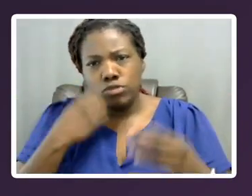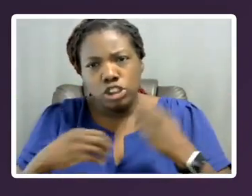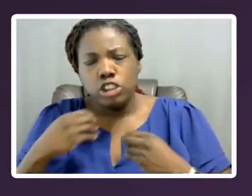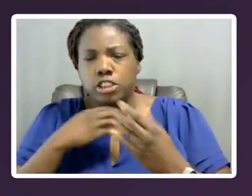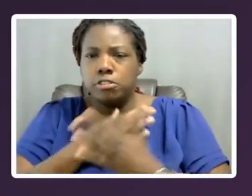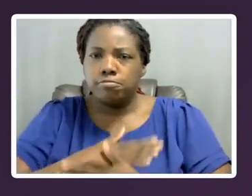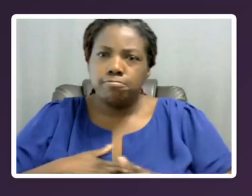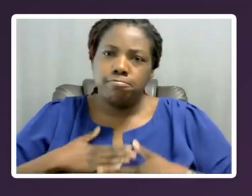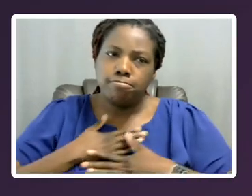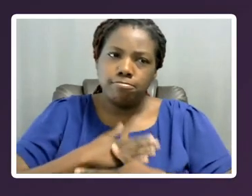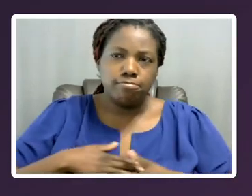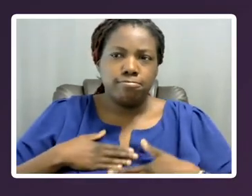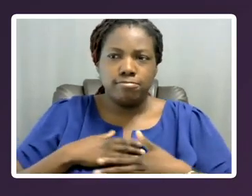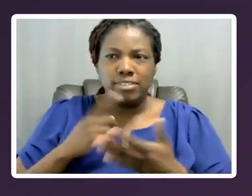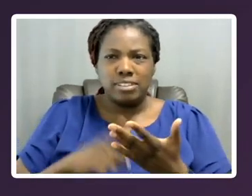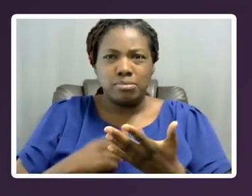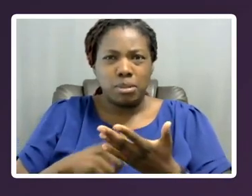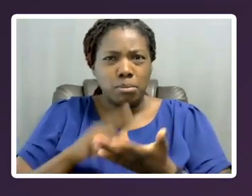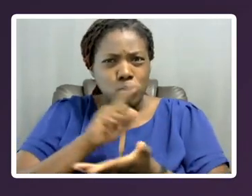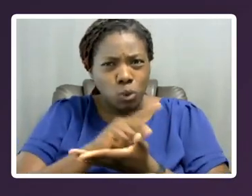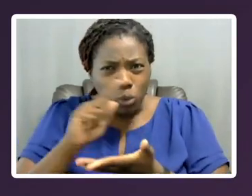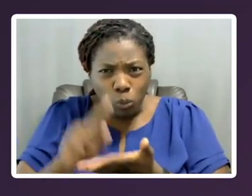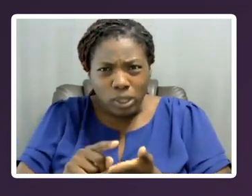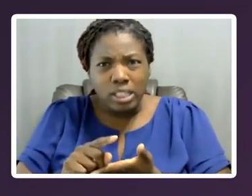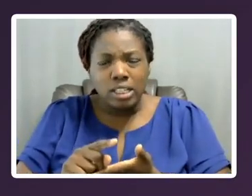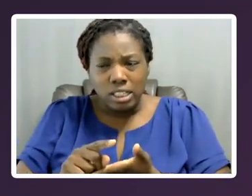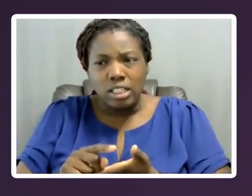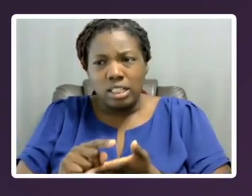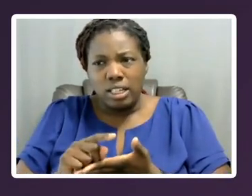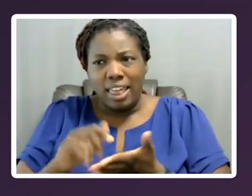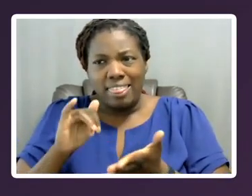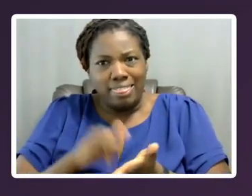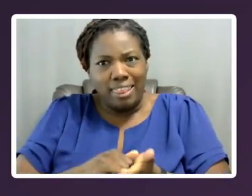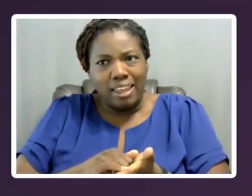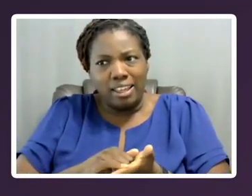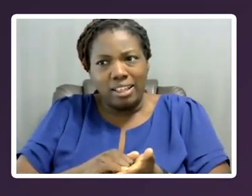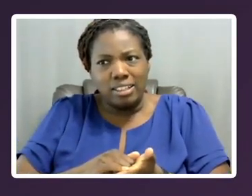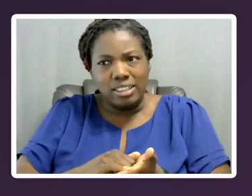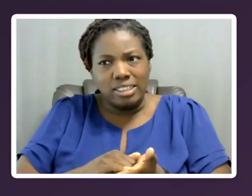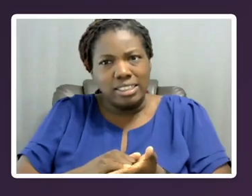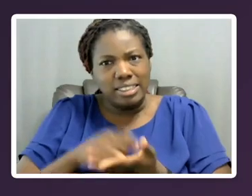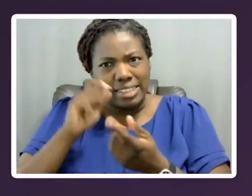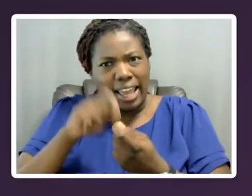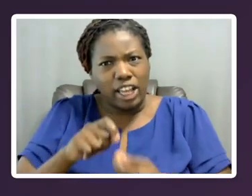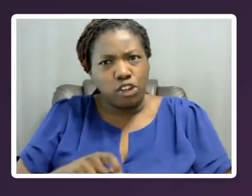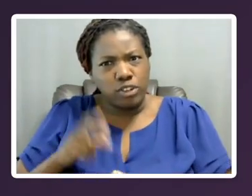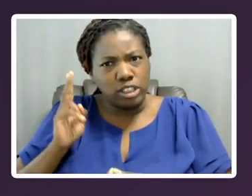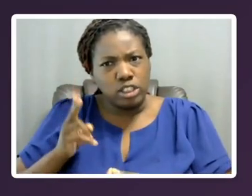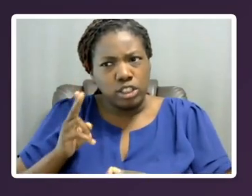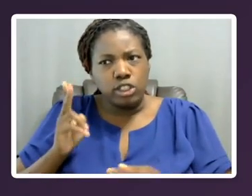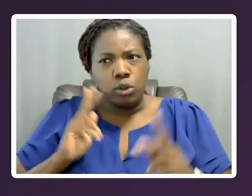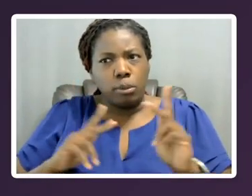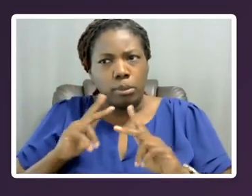it was for like a week at a time. And that's historically accurate to what our people did.